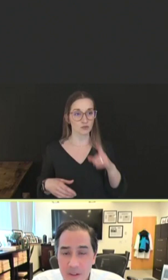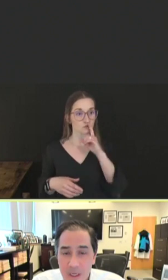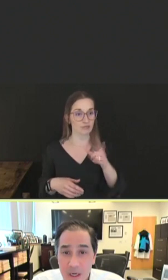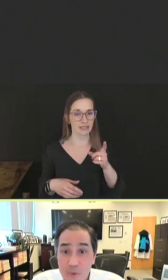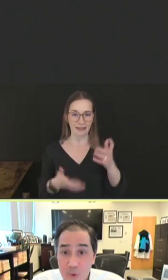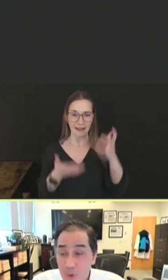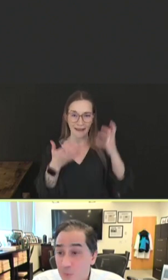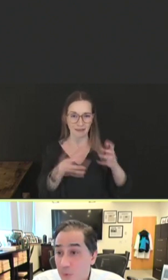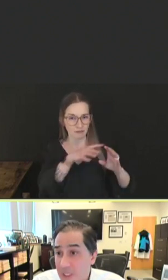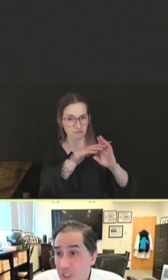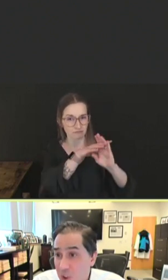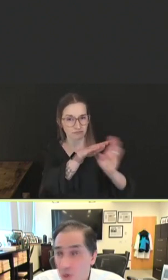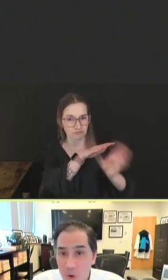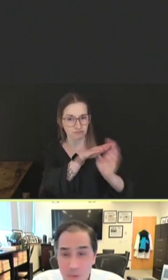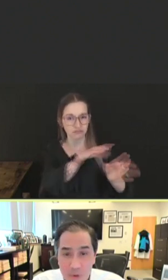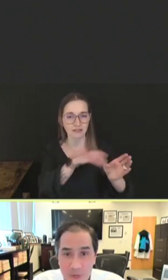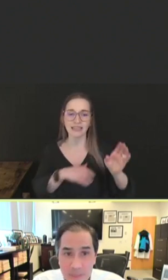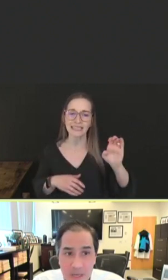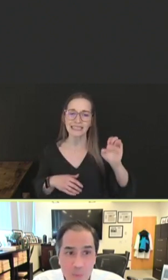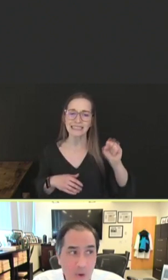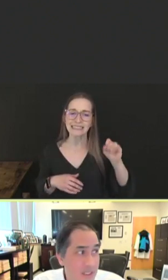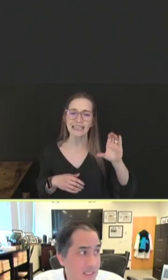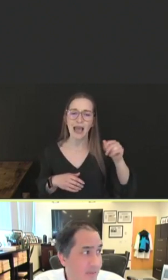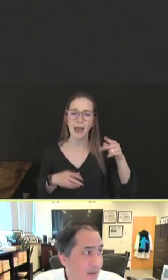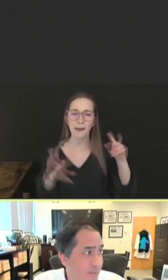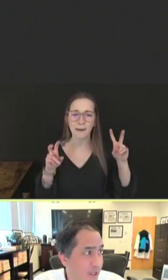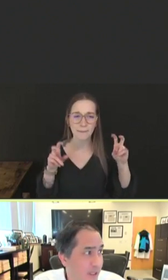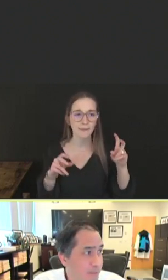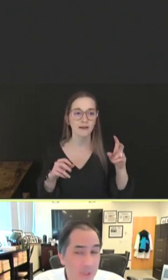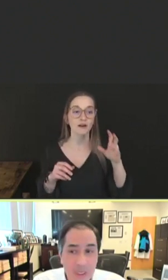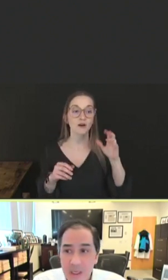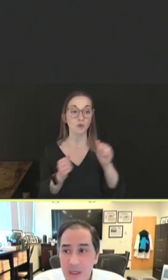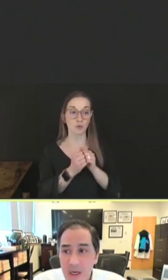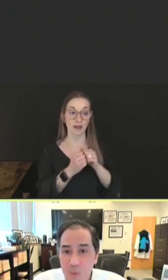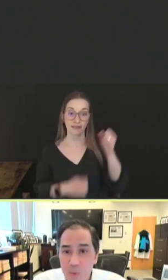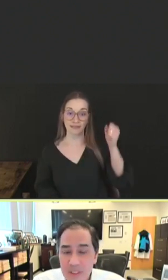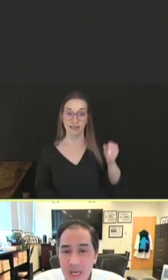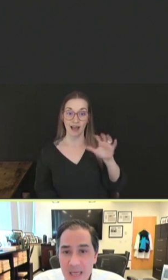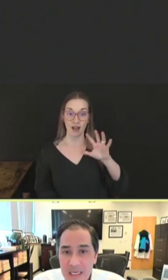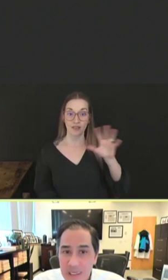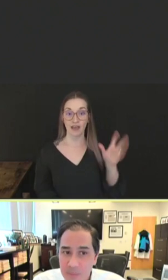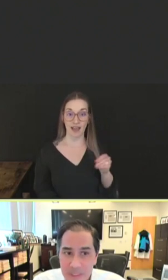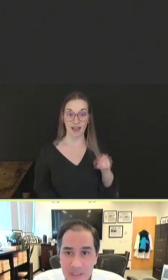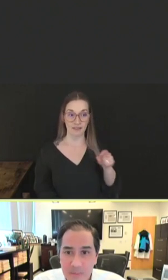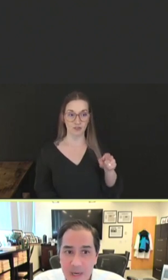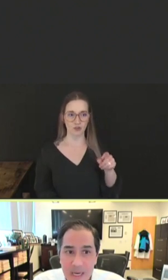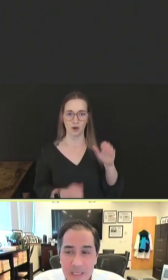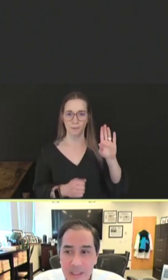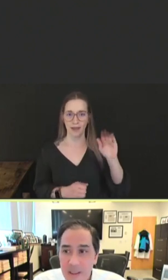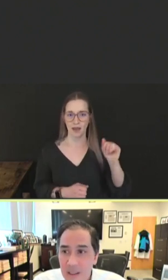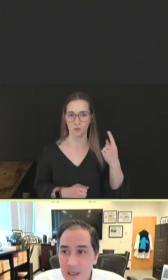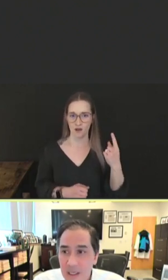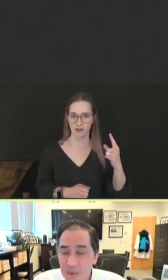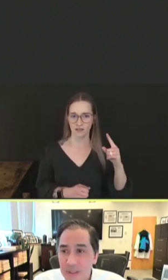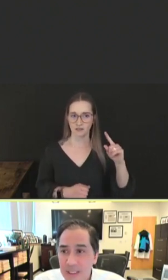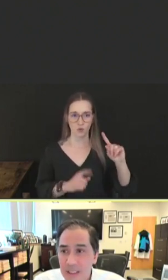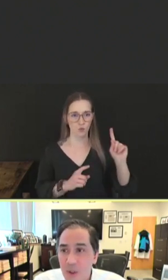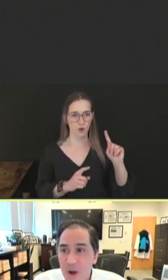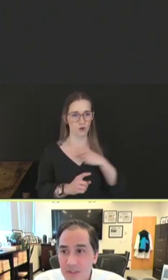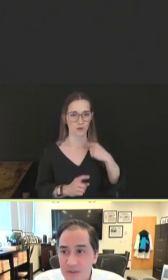observed with the initial Omicron BA1 in South Africa was not accompanied by a complete loss of